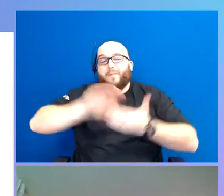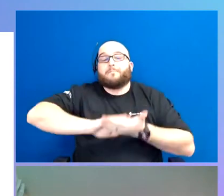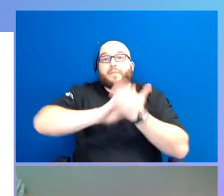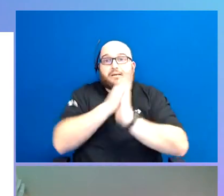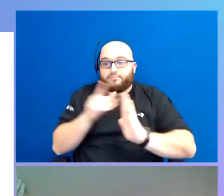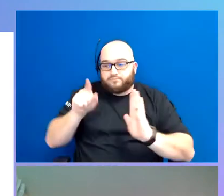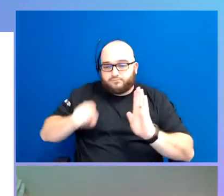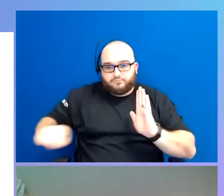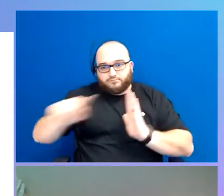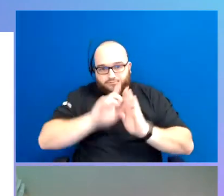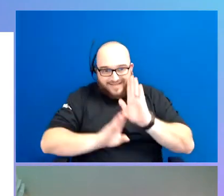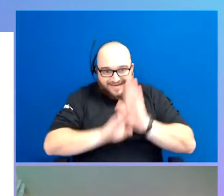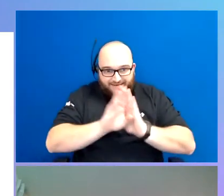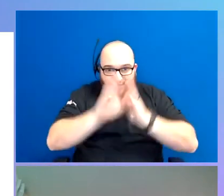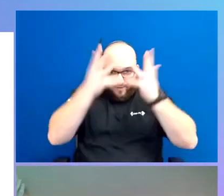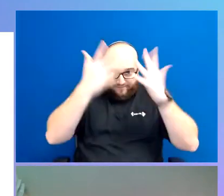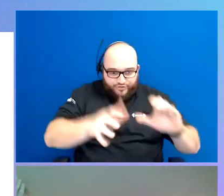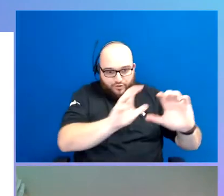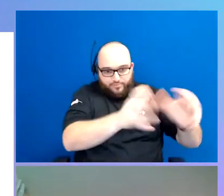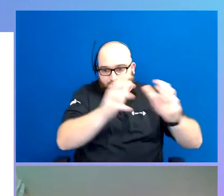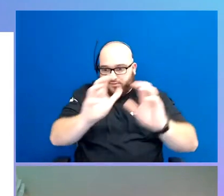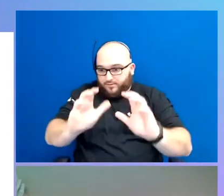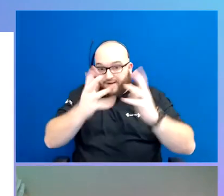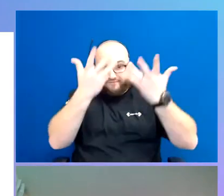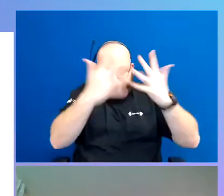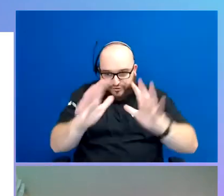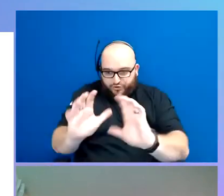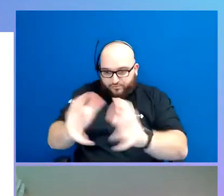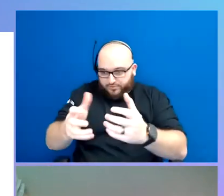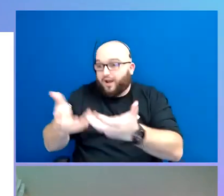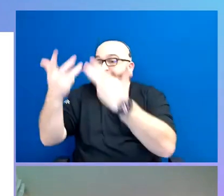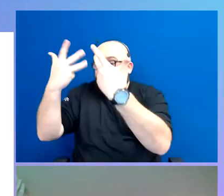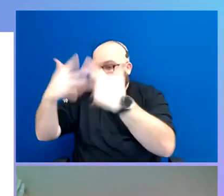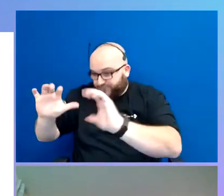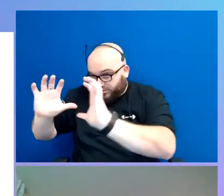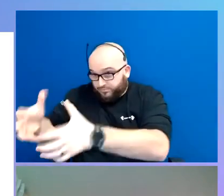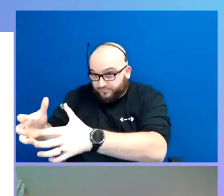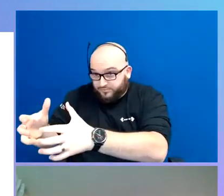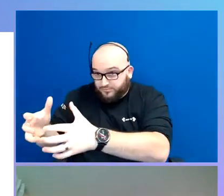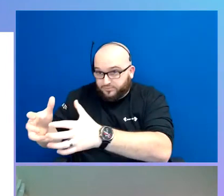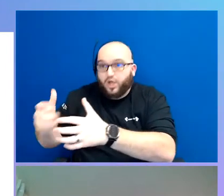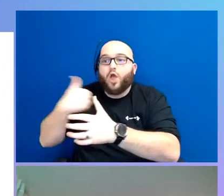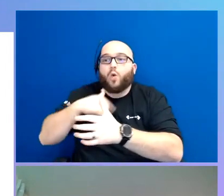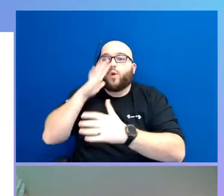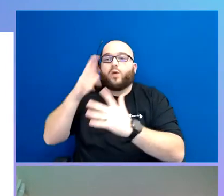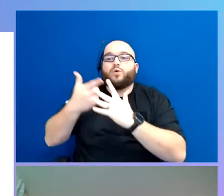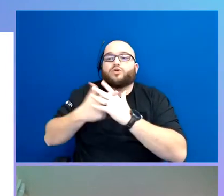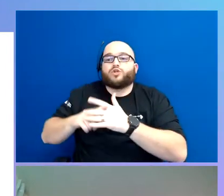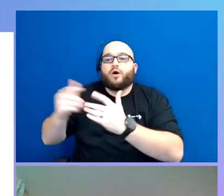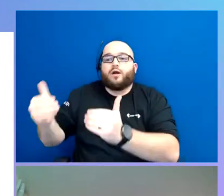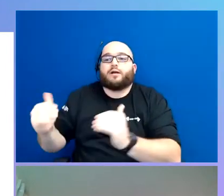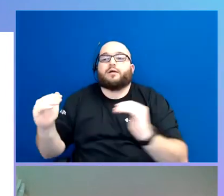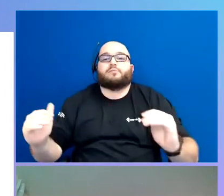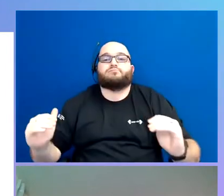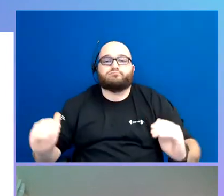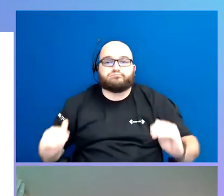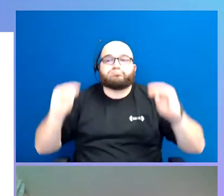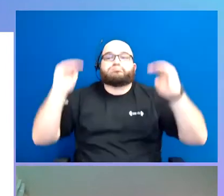through these modules, then, then we move to the next stage